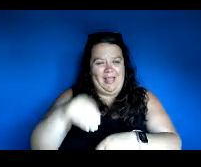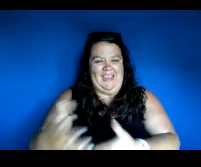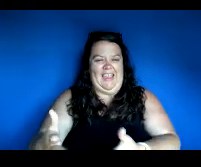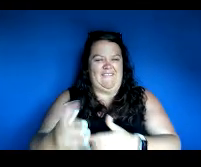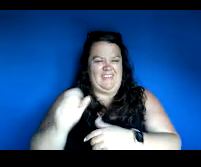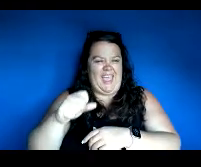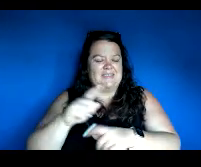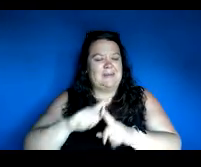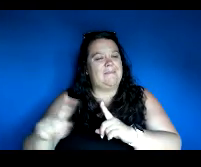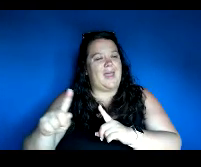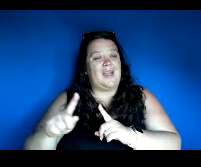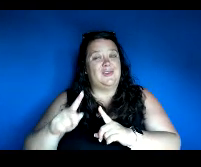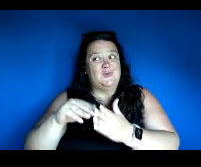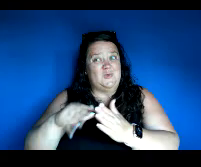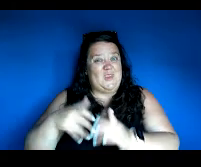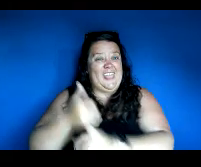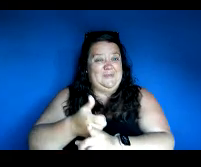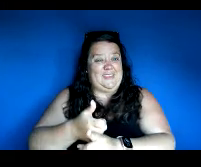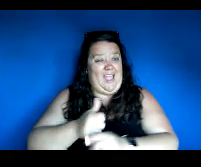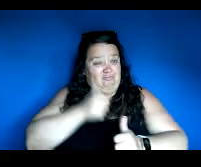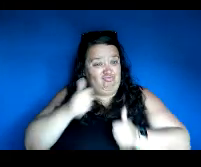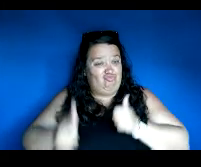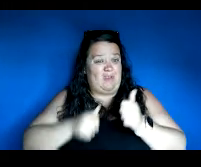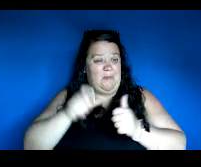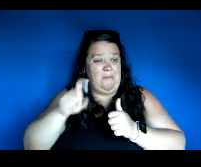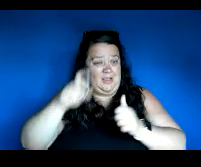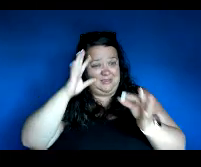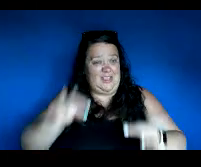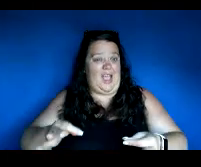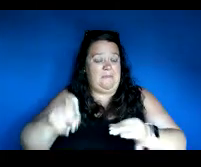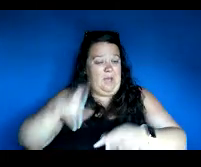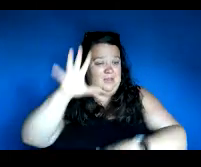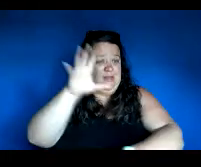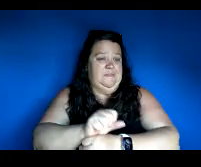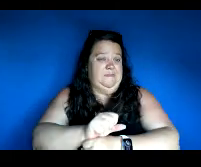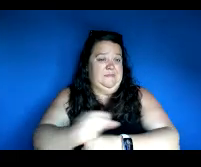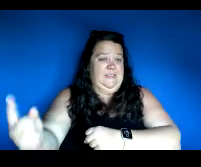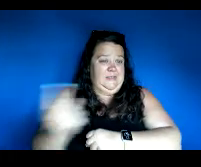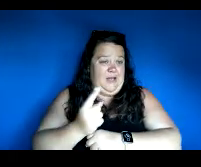to follow through with that and make that appointment, and then come and meet with their specialist.